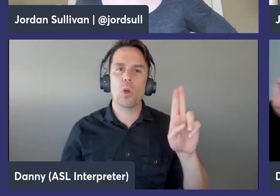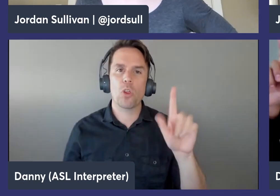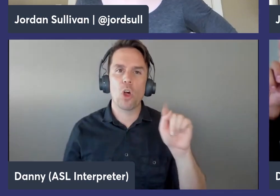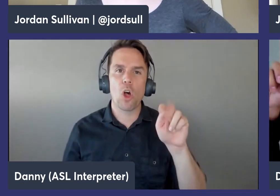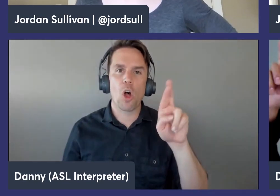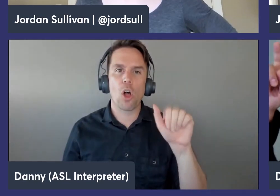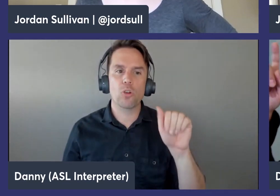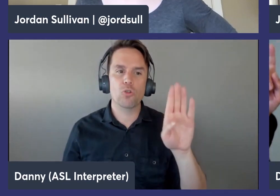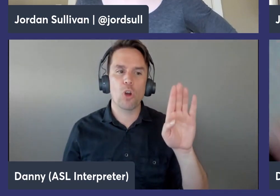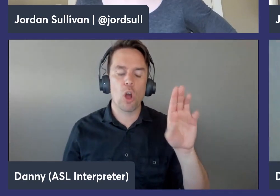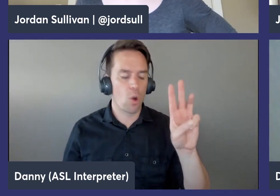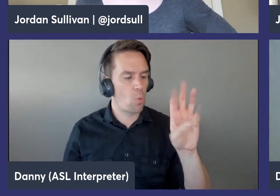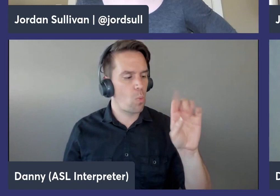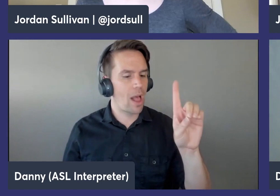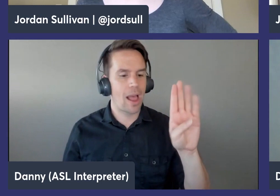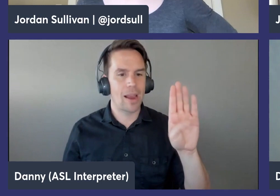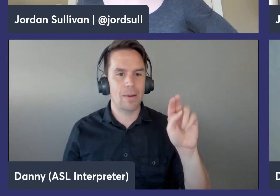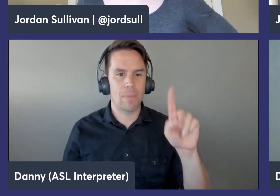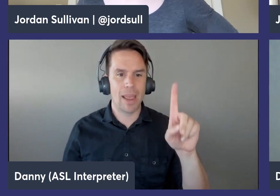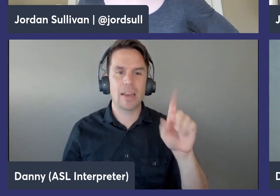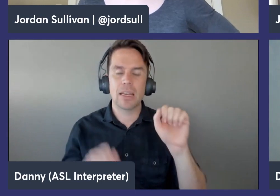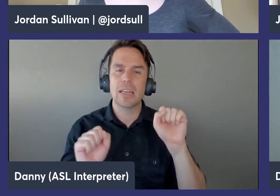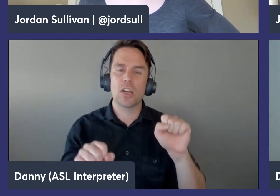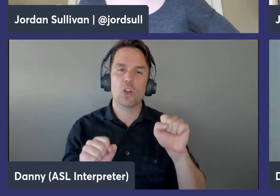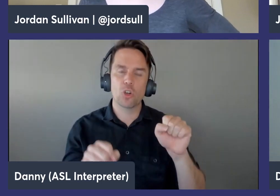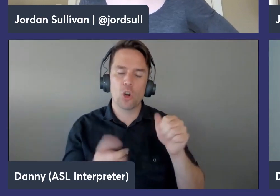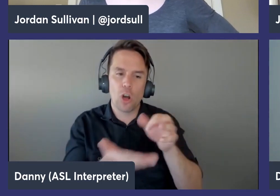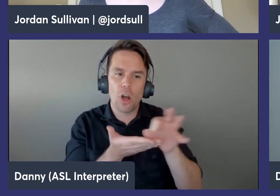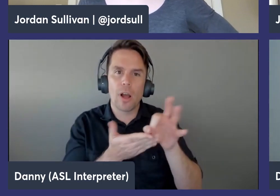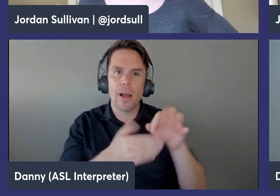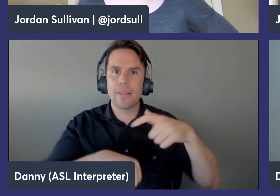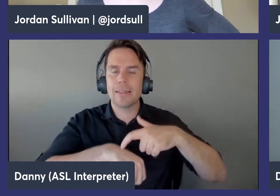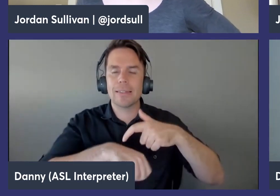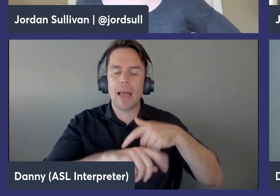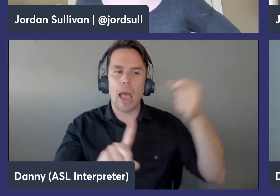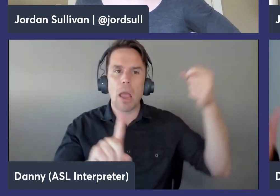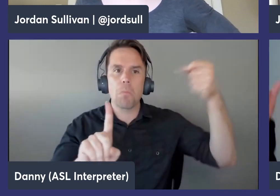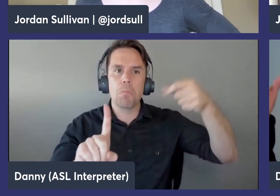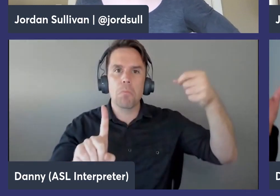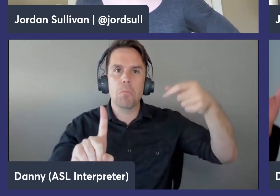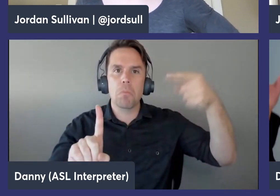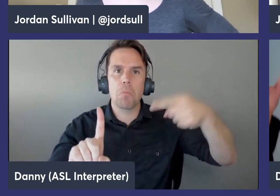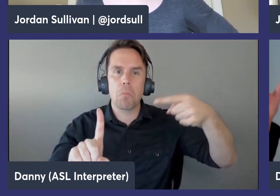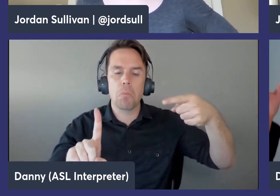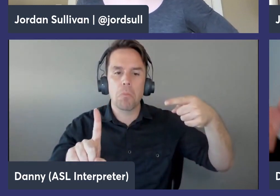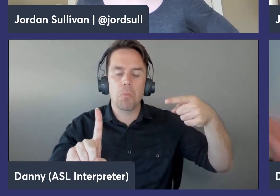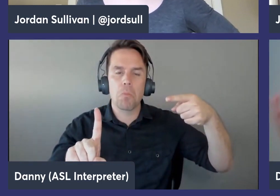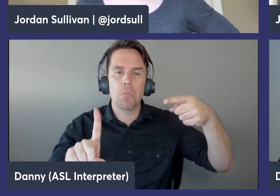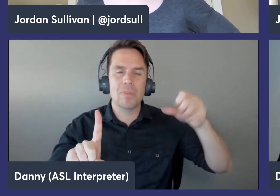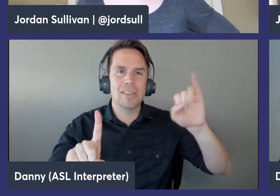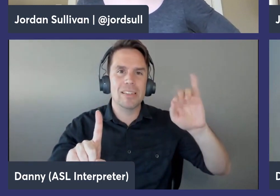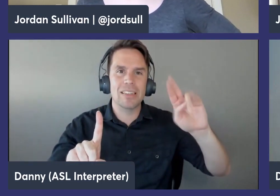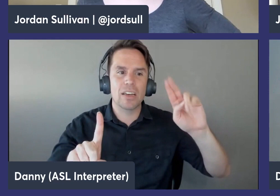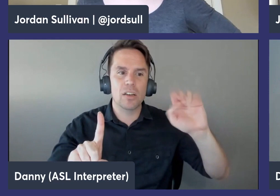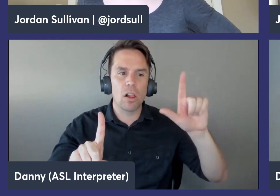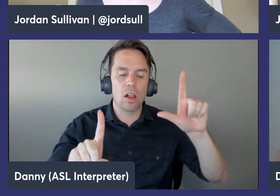to broadcast a signal from one ship to the next, within microseconds. And then if you put fixed location anchors in the ceilings of hospitals,